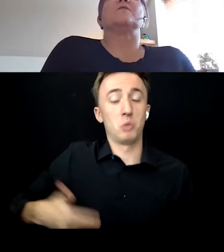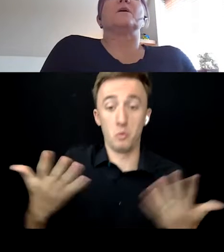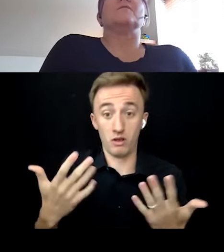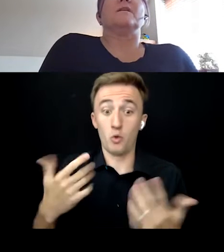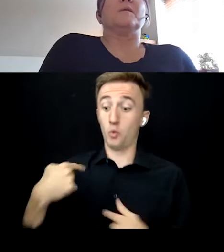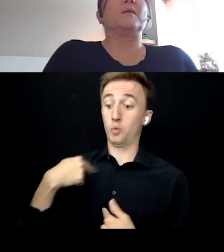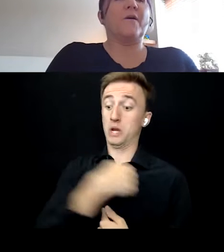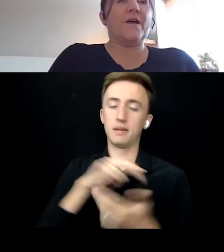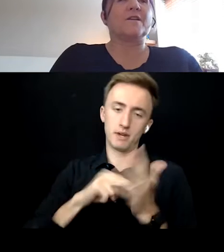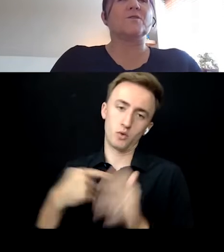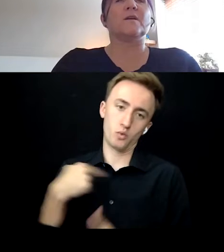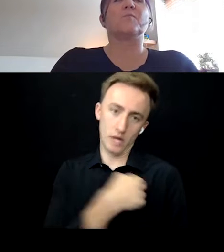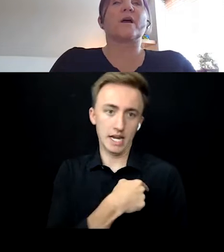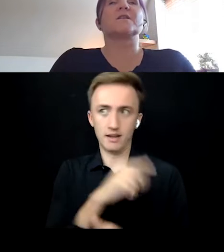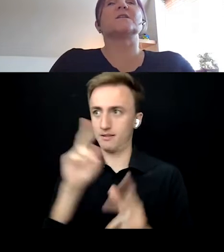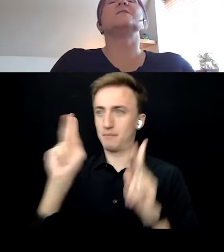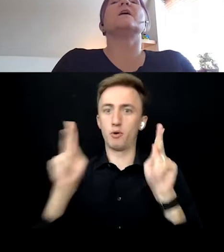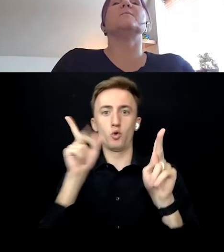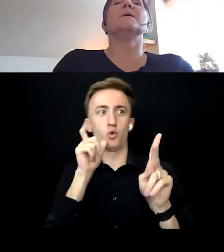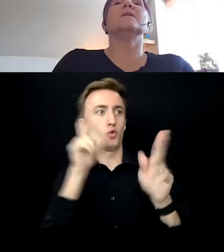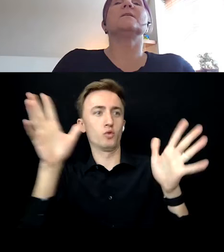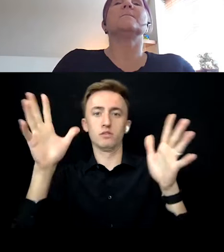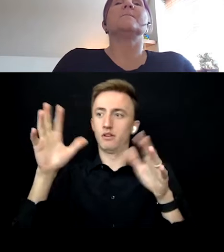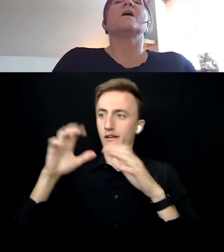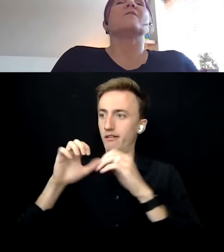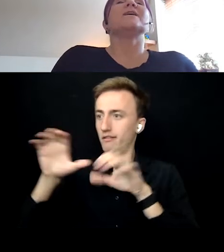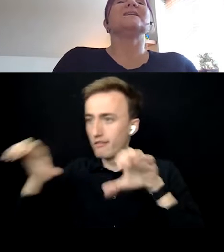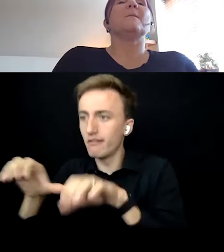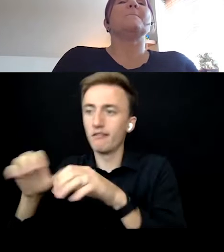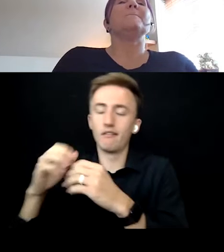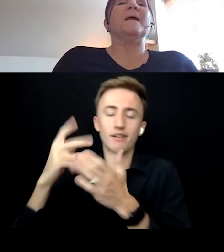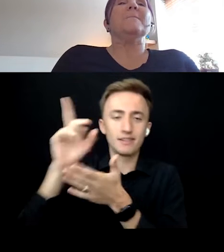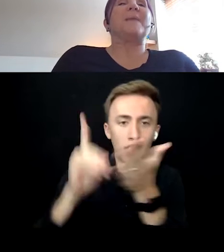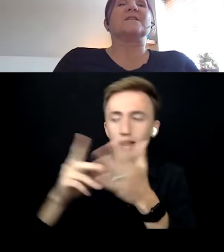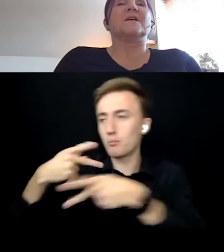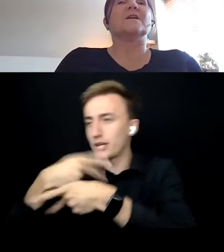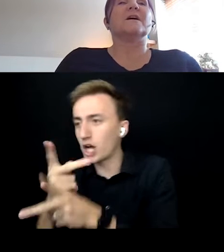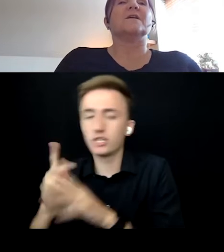hand waving people out there doing production design and build are actually a bit better at